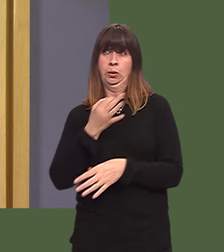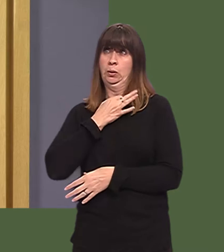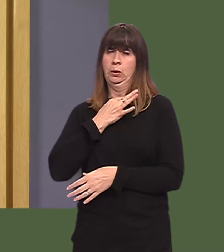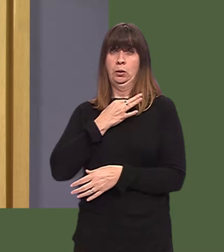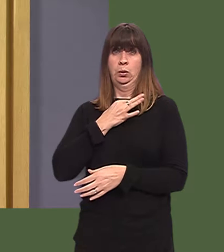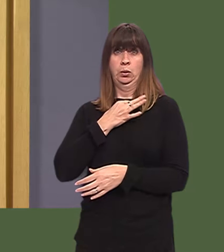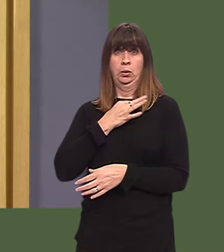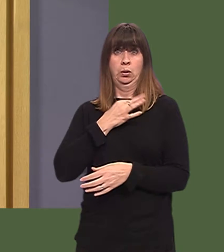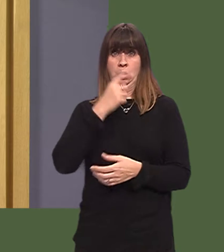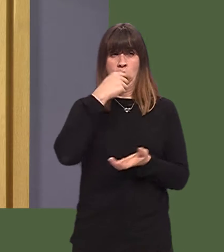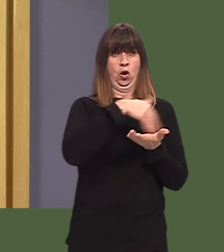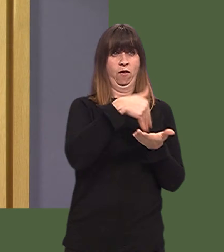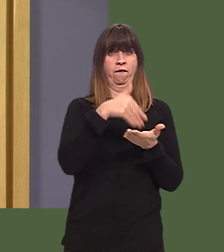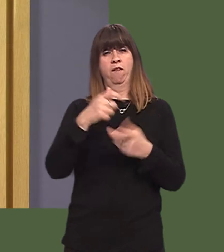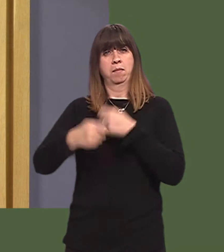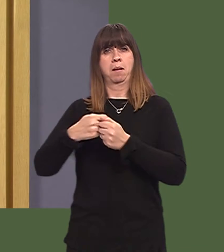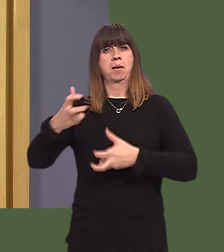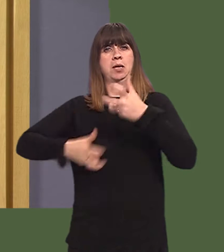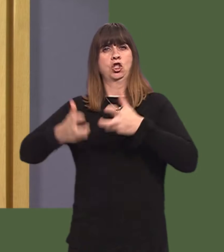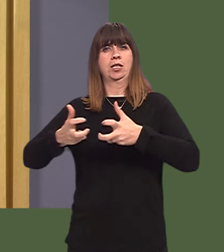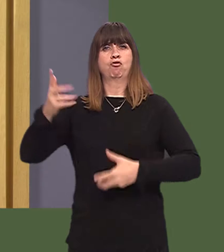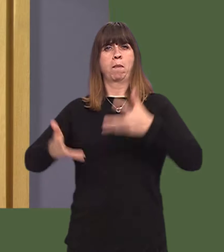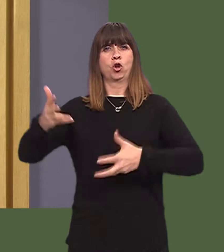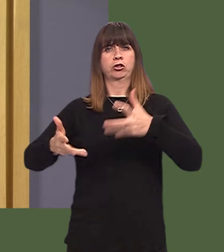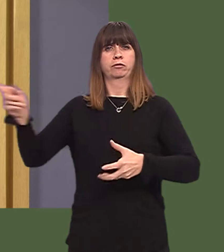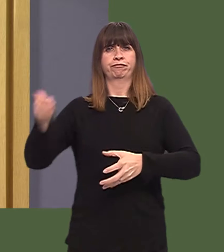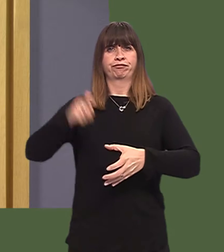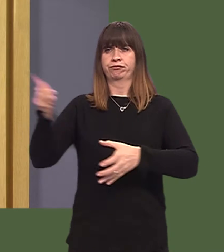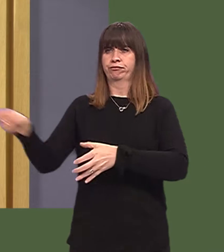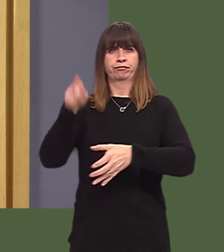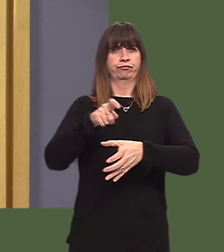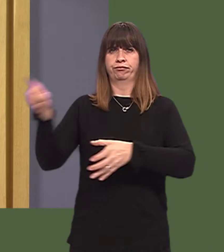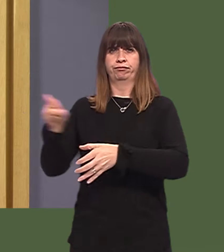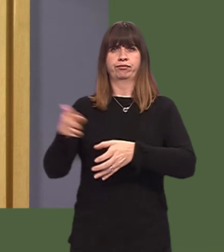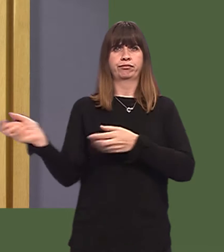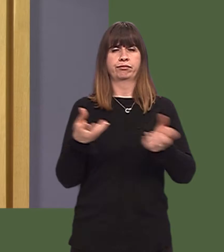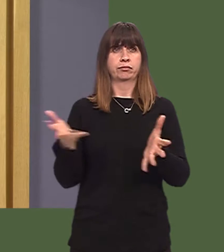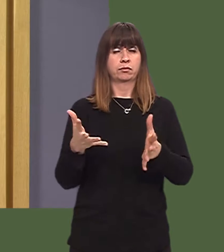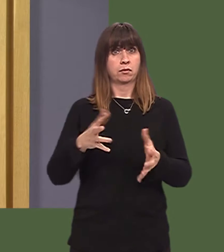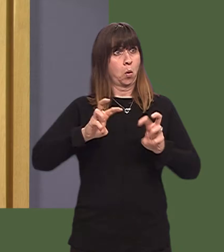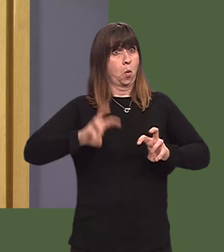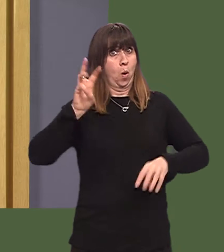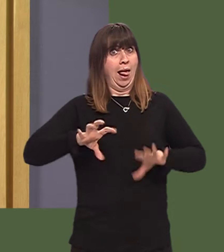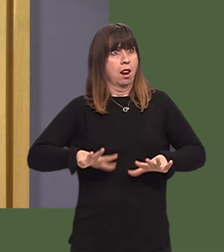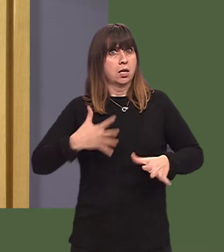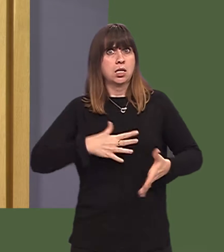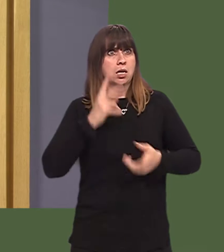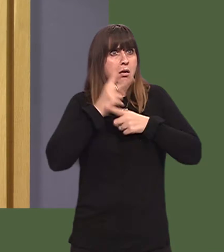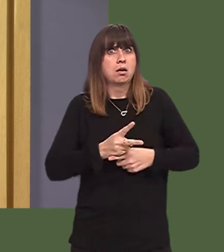from automation; 700,000 jobs in Wales. And would you work with employers in Wales to make sure that they futureproof their workforce